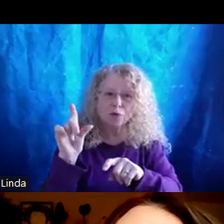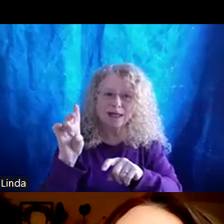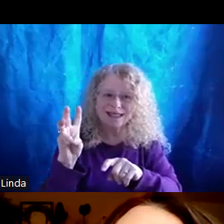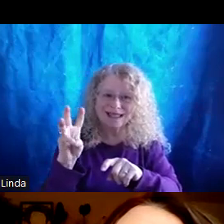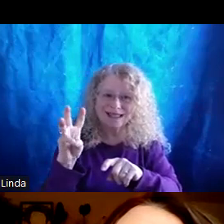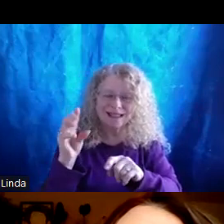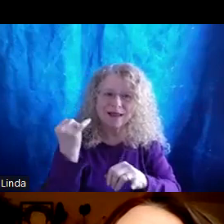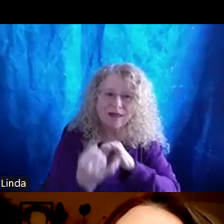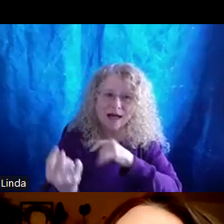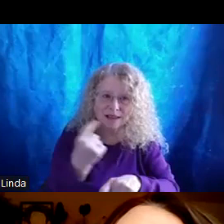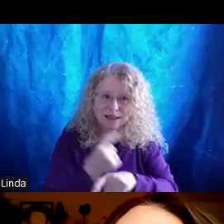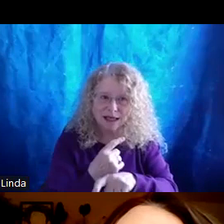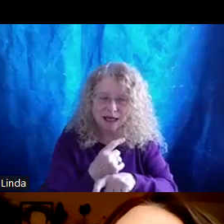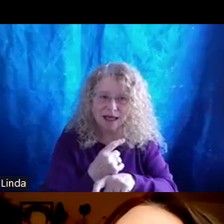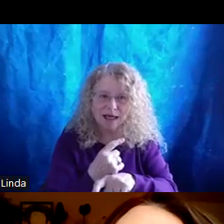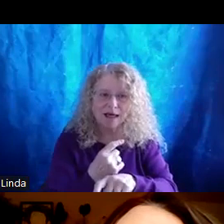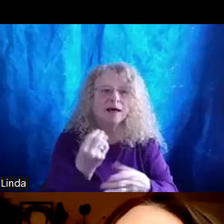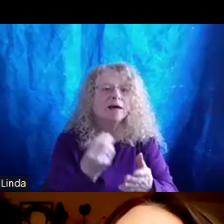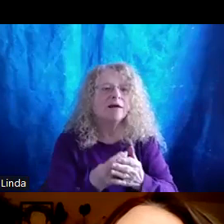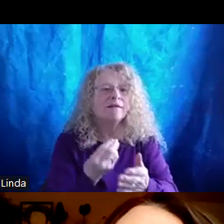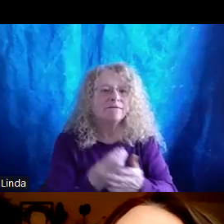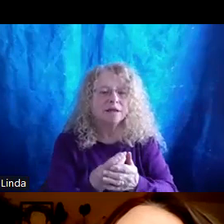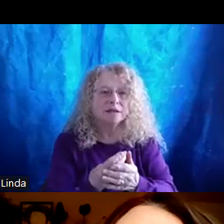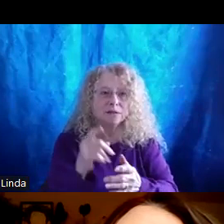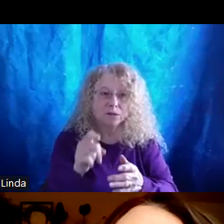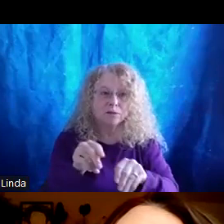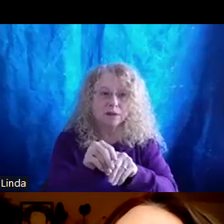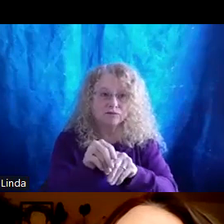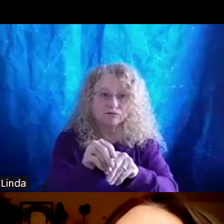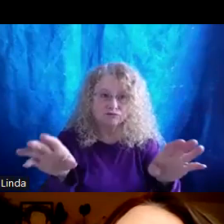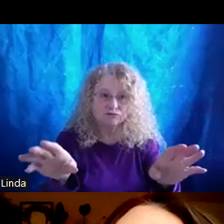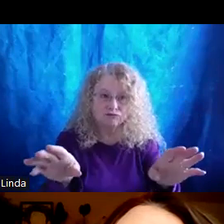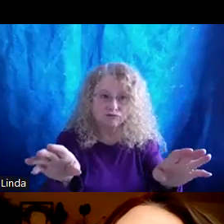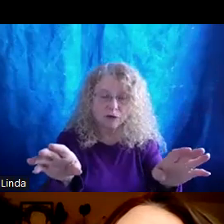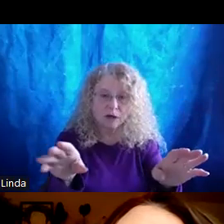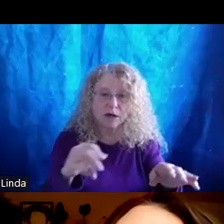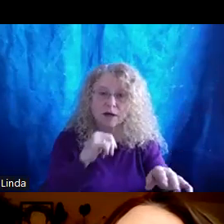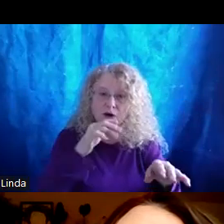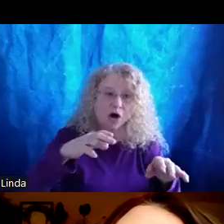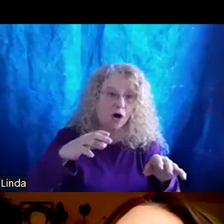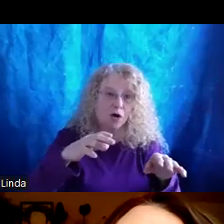THE FUNDS ARE MEANT TO BE DISBURSED NO LATER THAN JUNE 30TH.